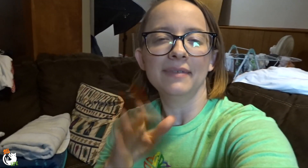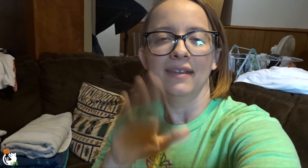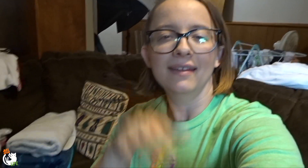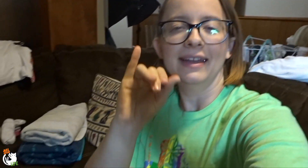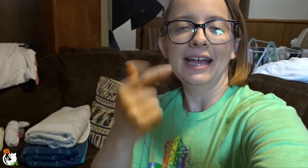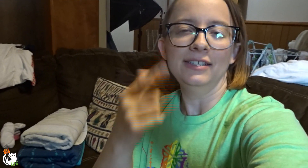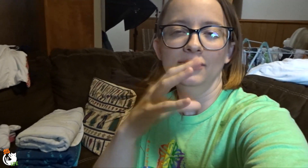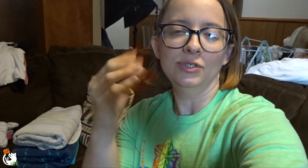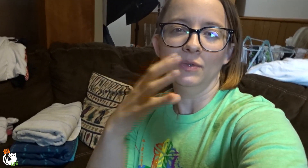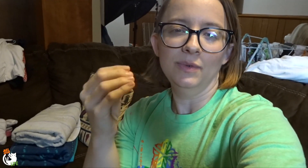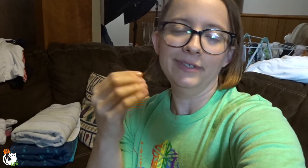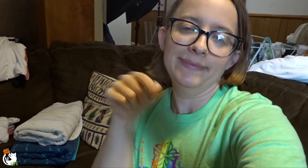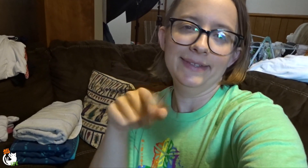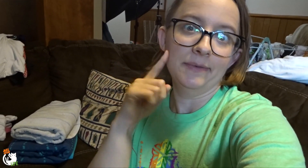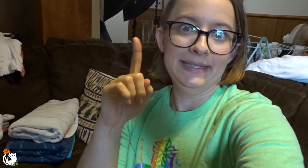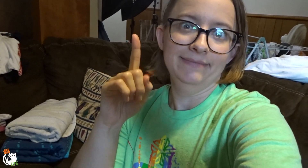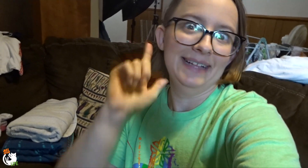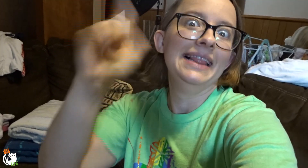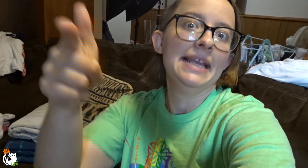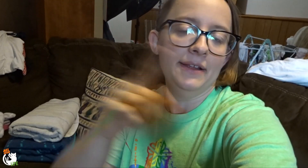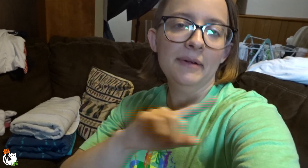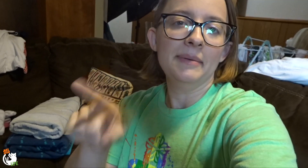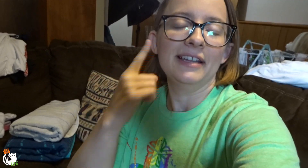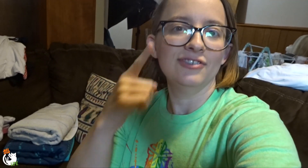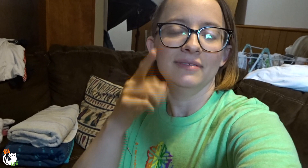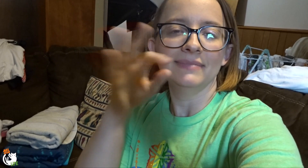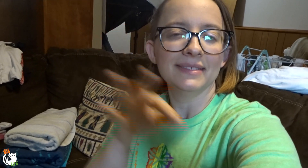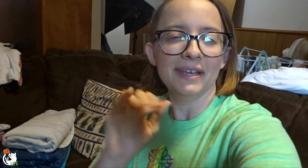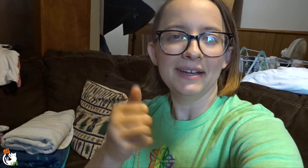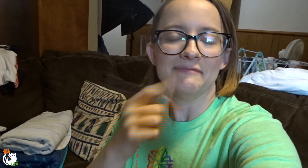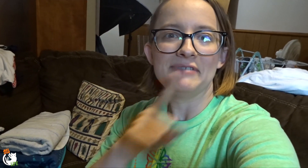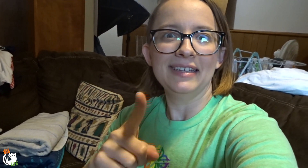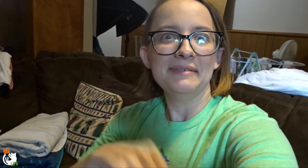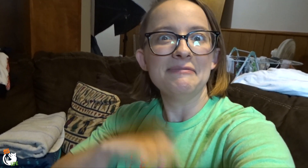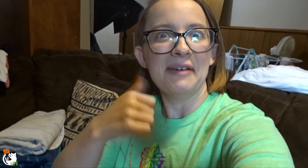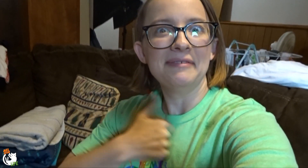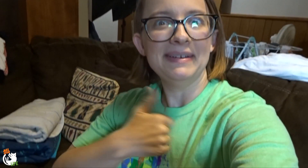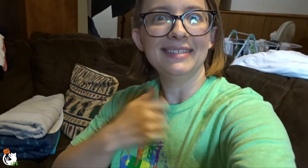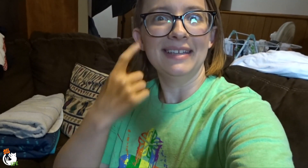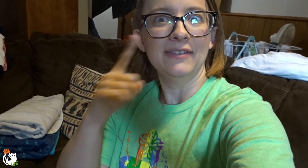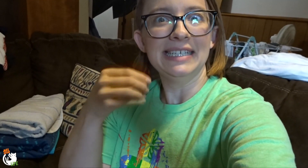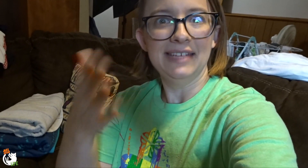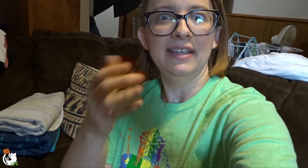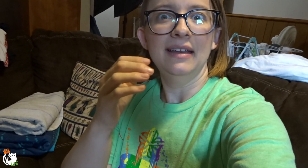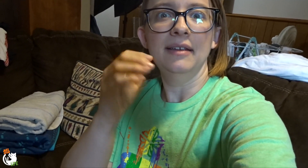I was just explaining on Instagram stories... this will obviously show up later, I was just explaining how proud I am of myself